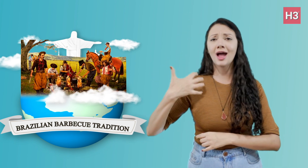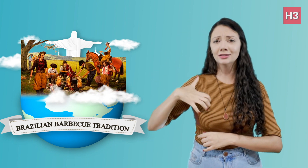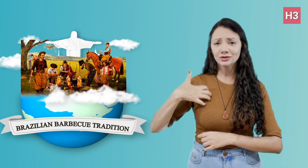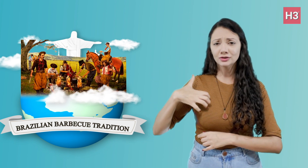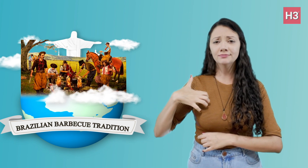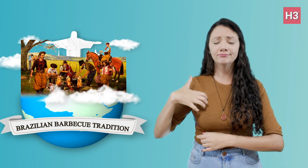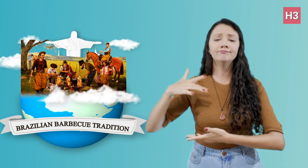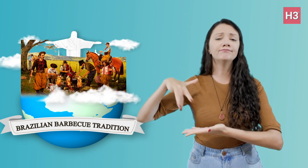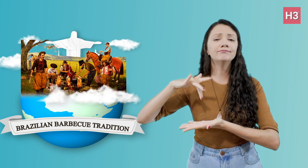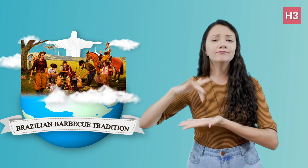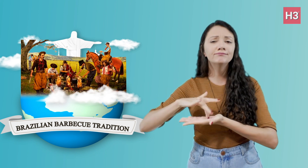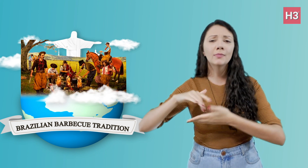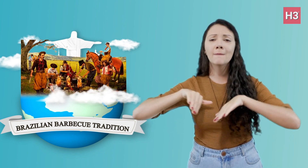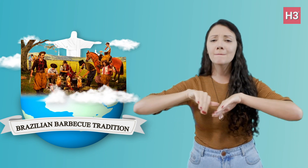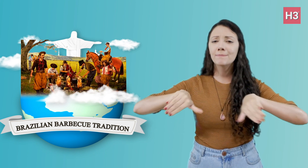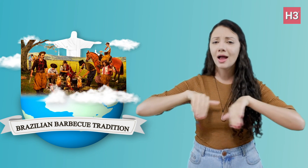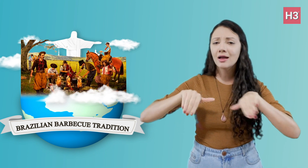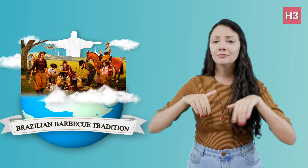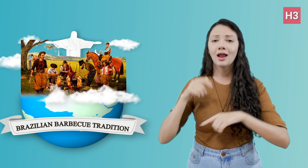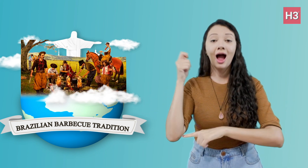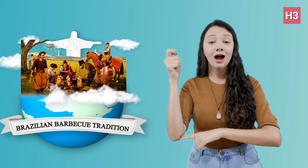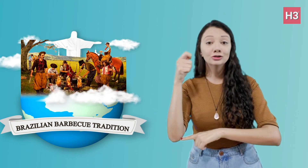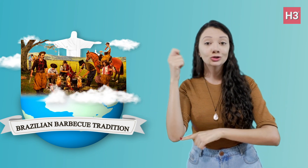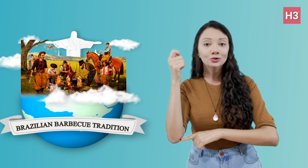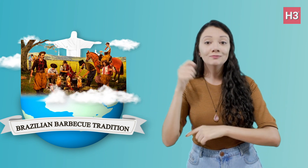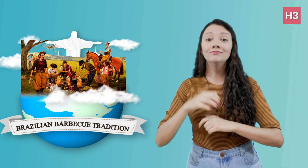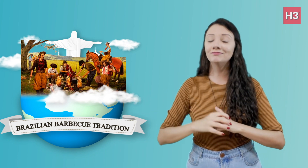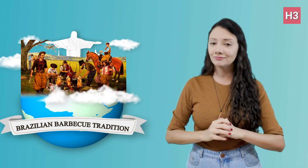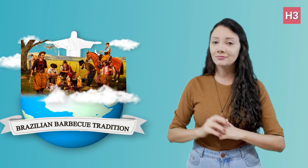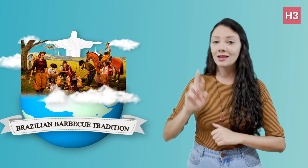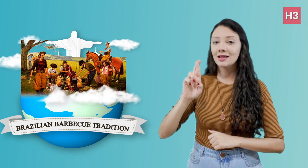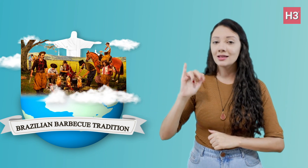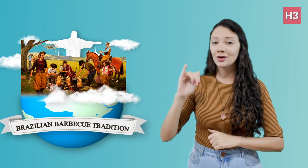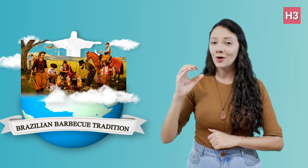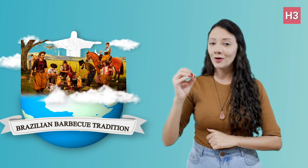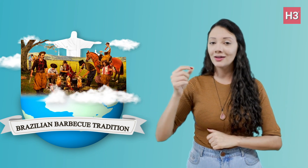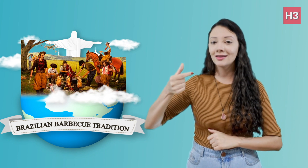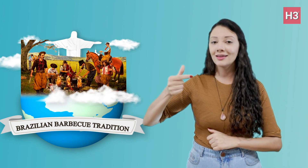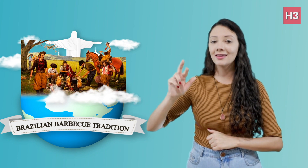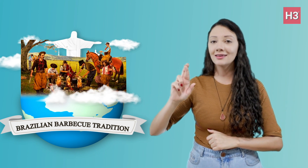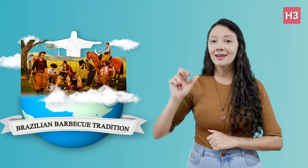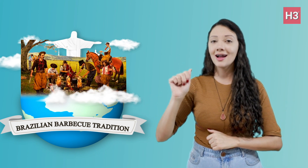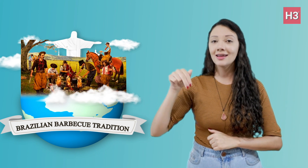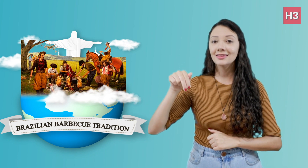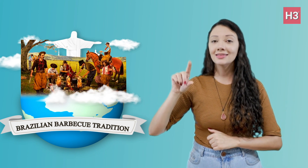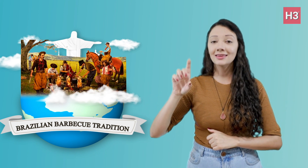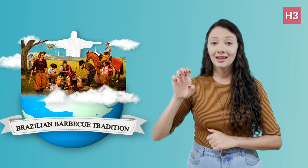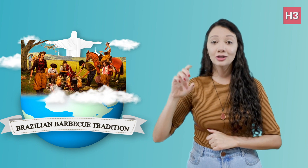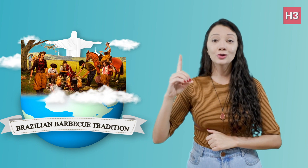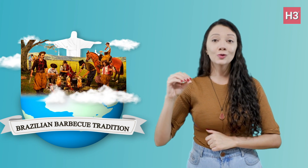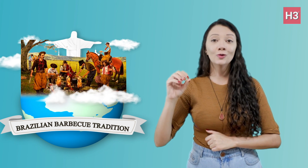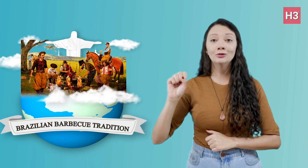Uruguay and Argentina on the coast